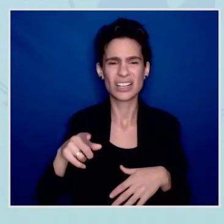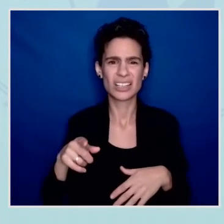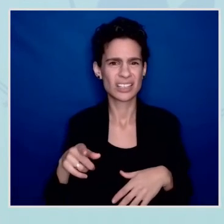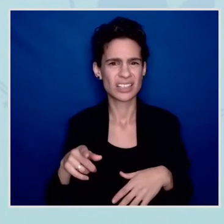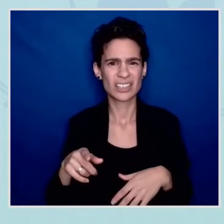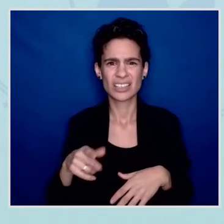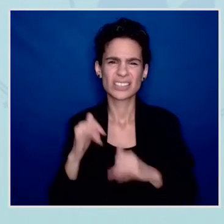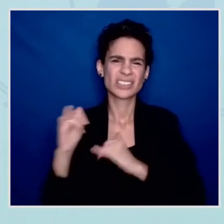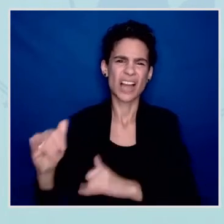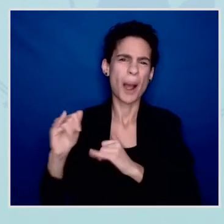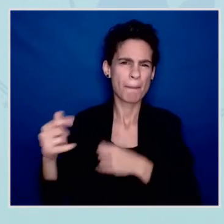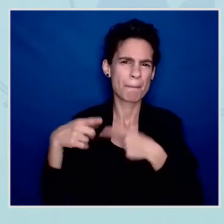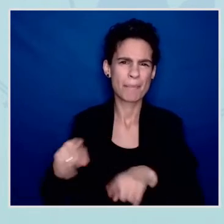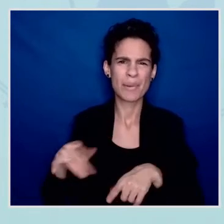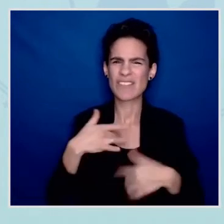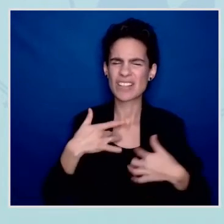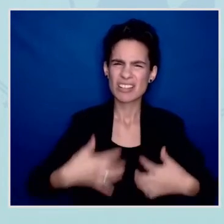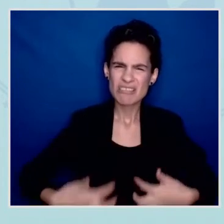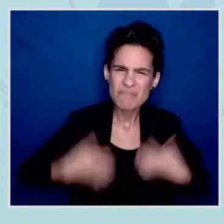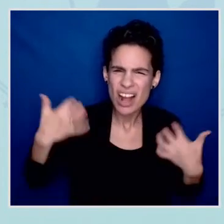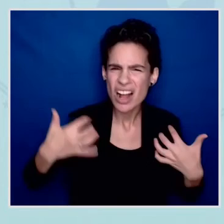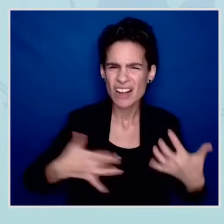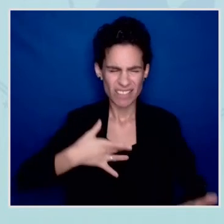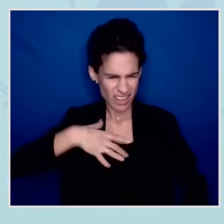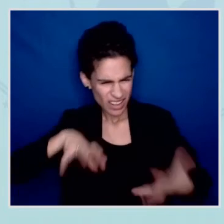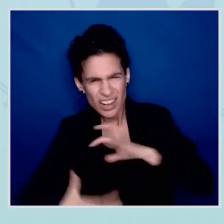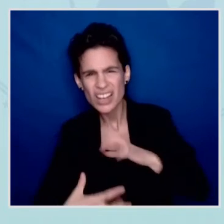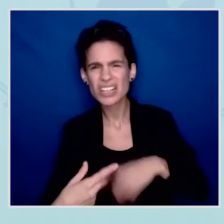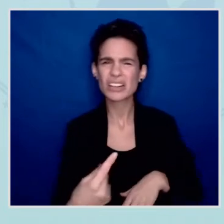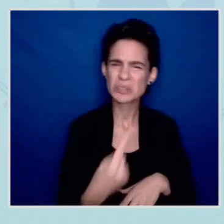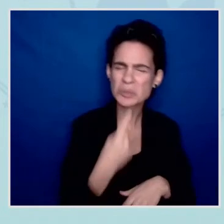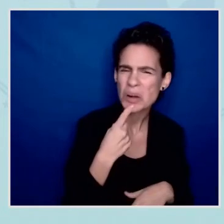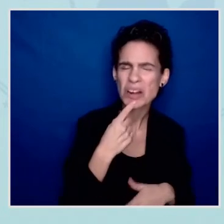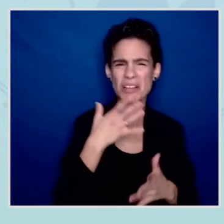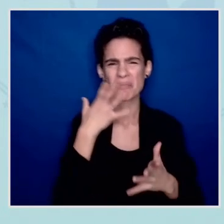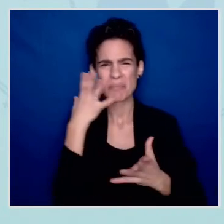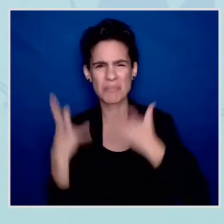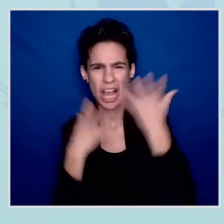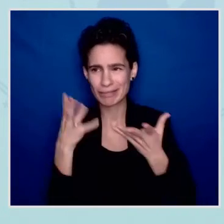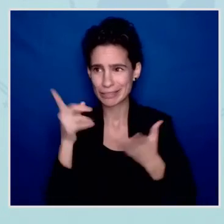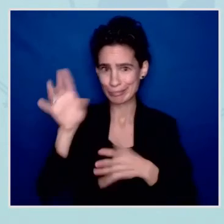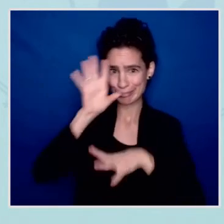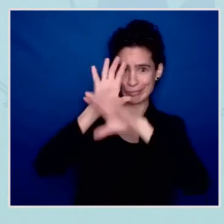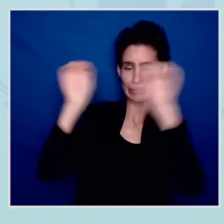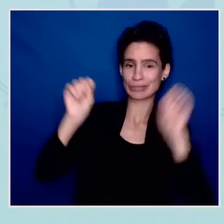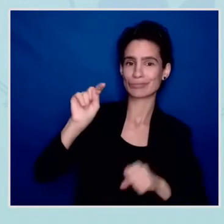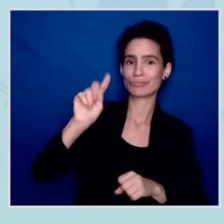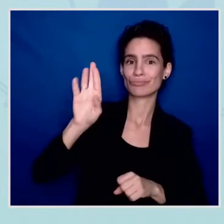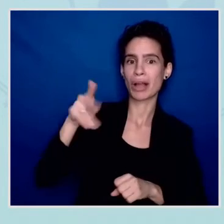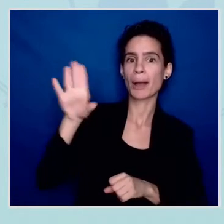I THINK YOU MAKE MY JOB EASIER, QUITE FRANKLY. I HAVE HAD A NUMBER OF MY REPUBLICAN COLLEAGUES, FORMER COLLEAGUES. I USED TO SERVE IN THE SENATE A LONG TIME.